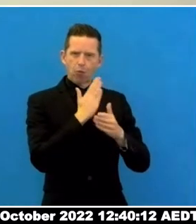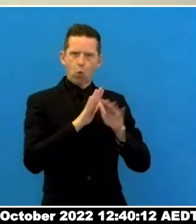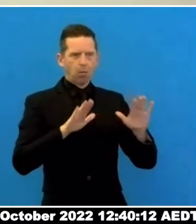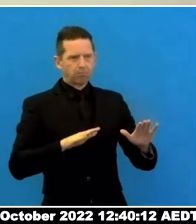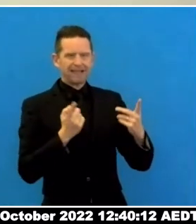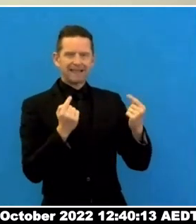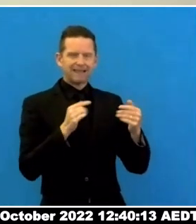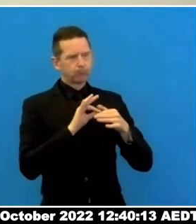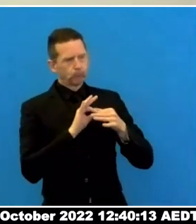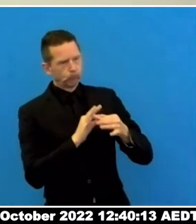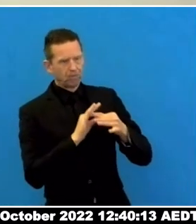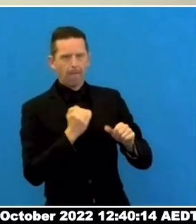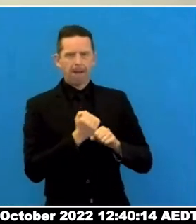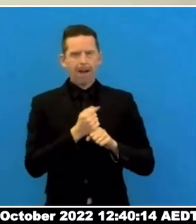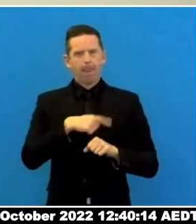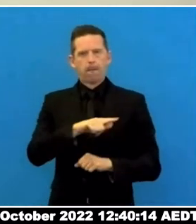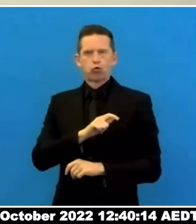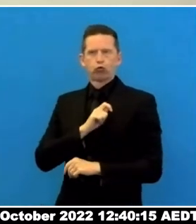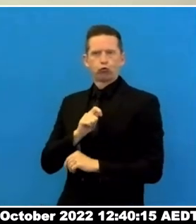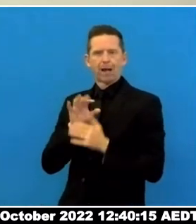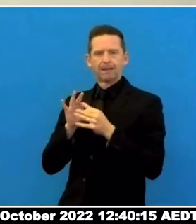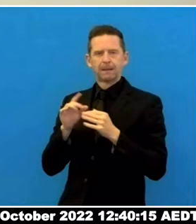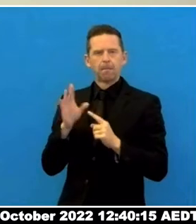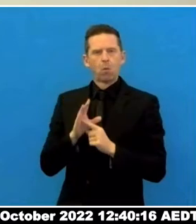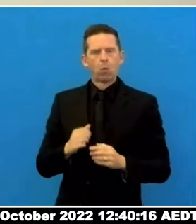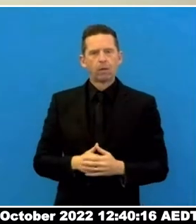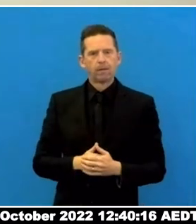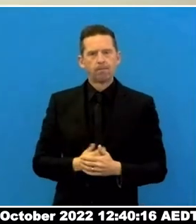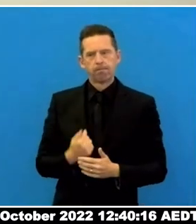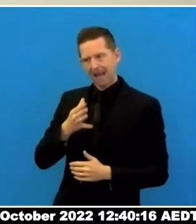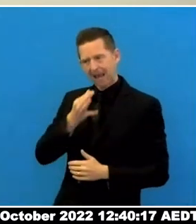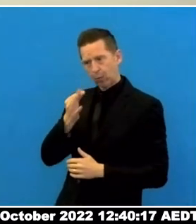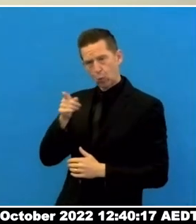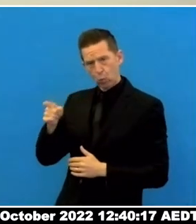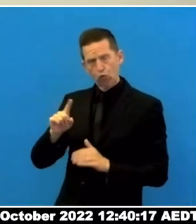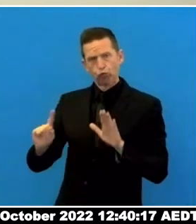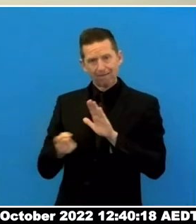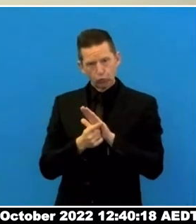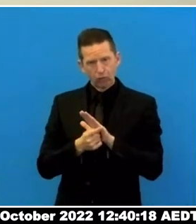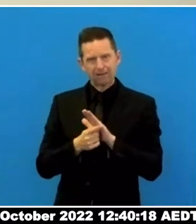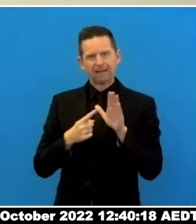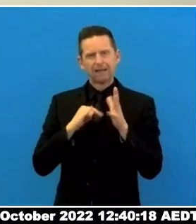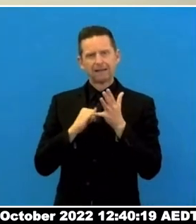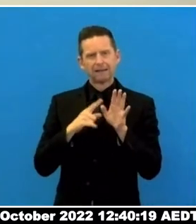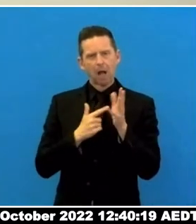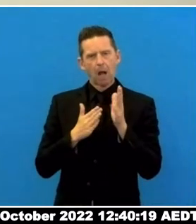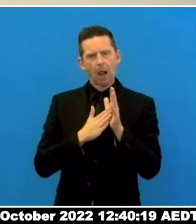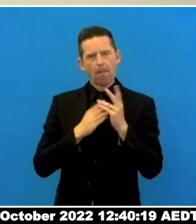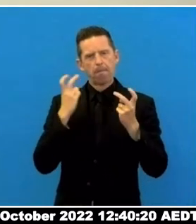Can I ask you now about the barriers for refugees and asylum seekers accessing disability services?